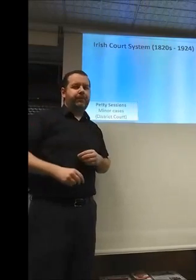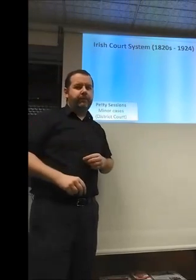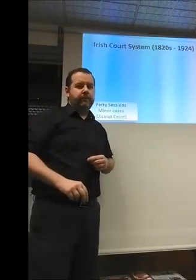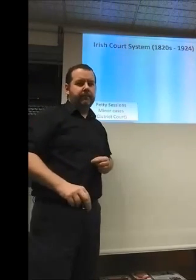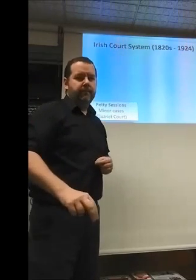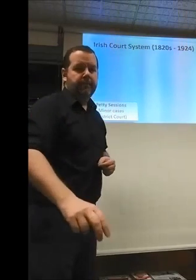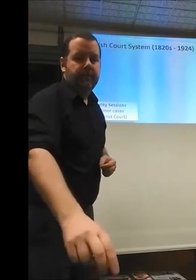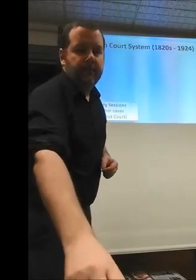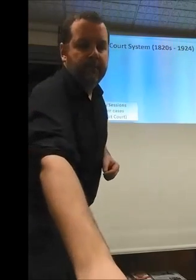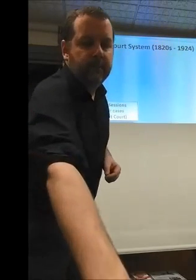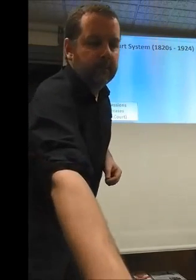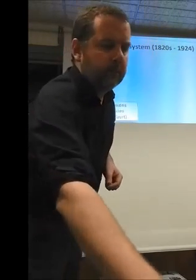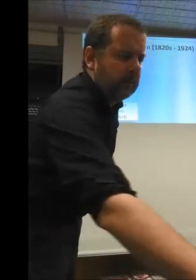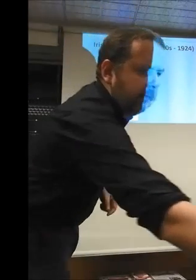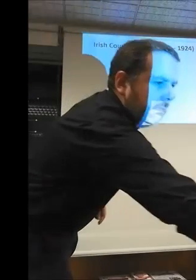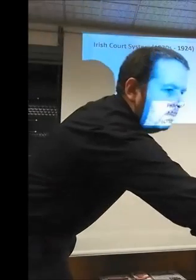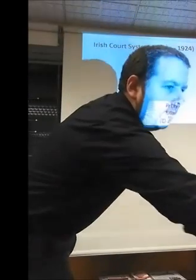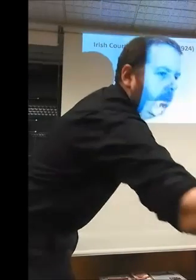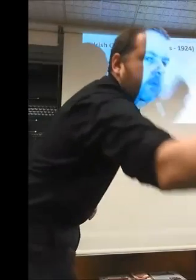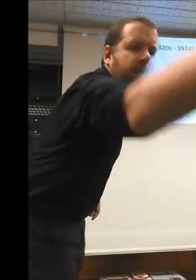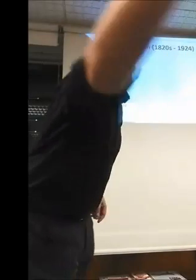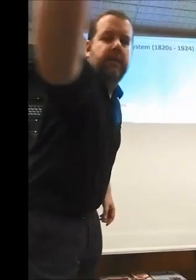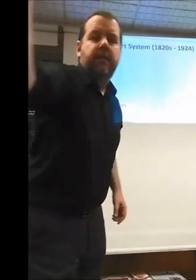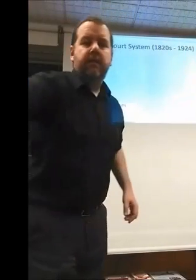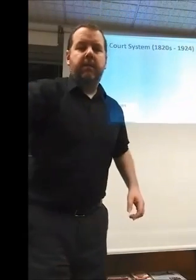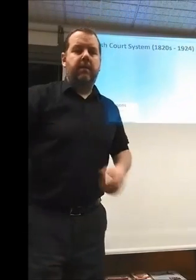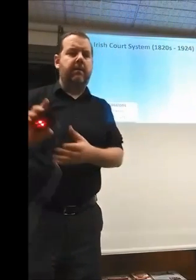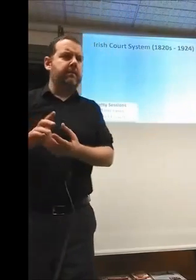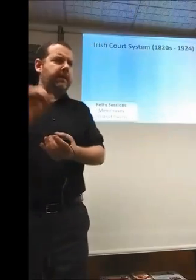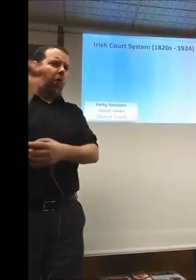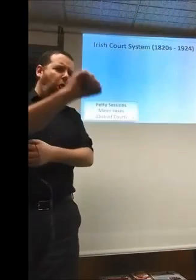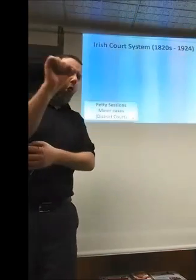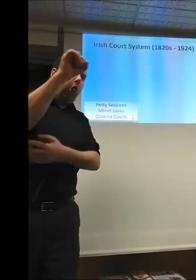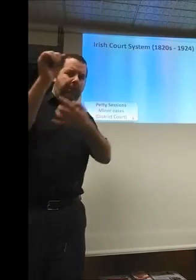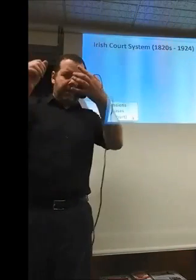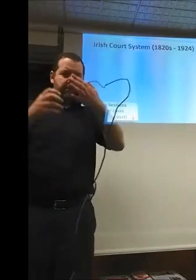They would just be minor cases.